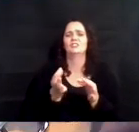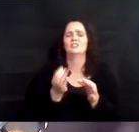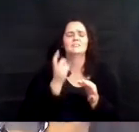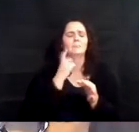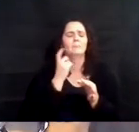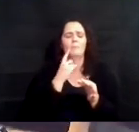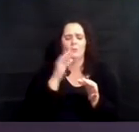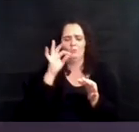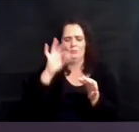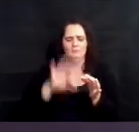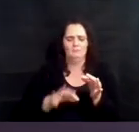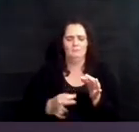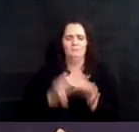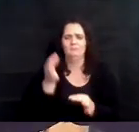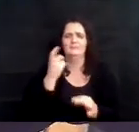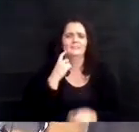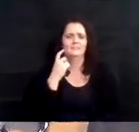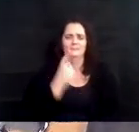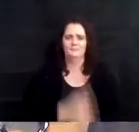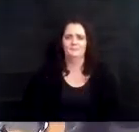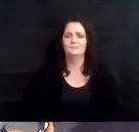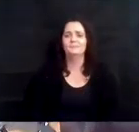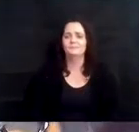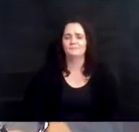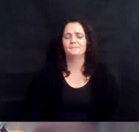So, I'll come up here into this camera so you can see it and I'll